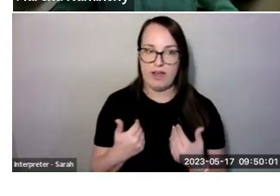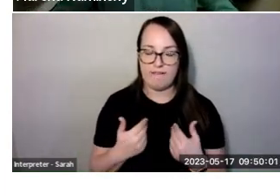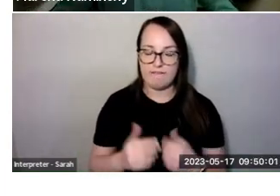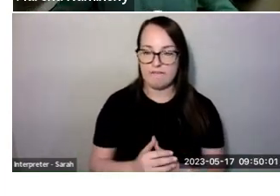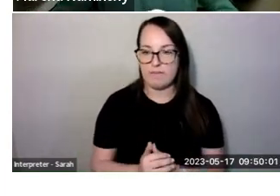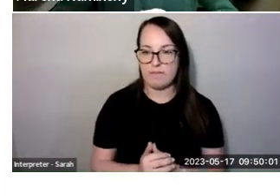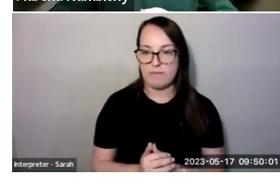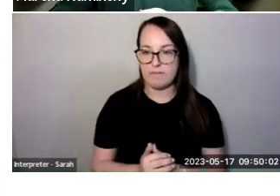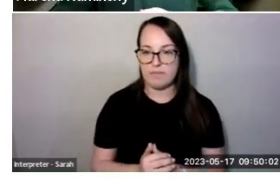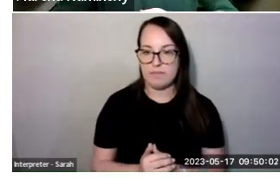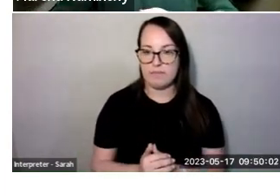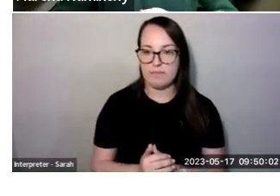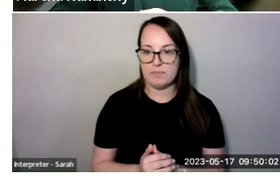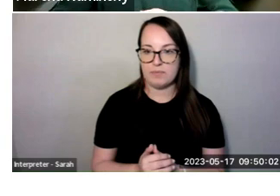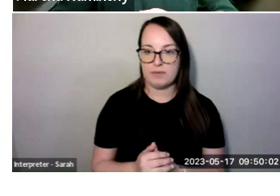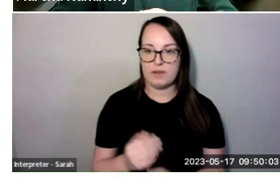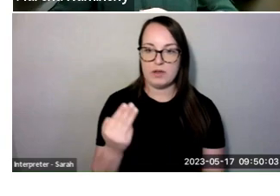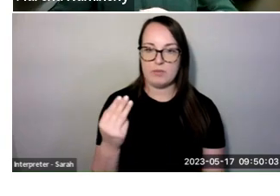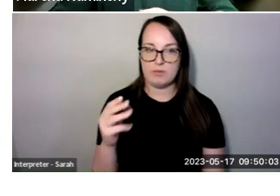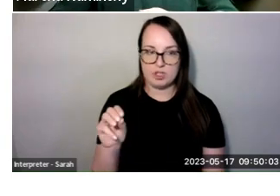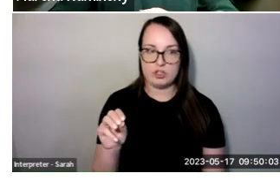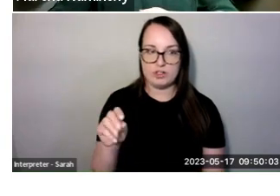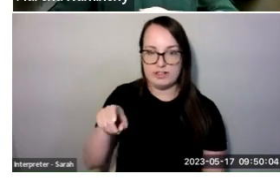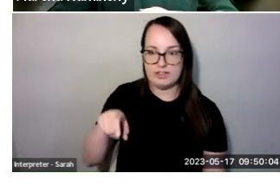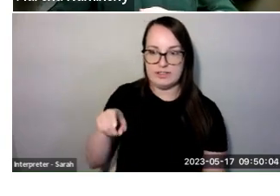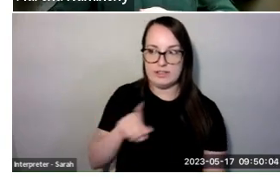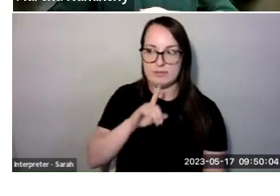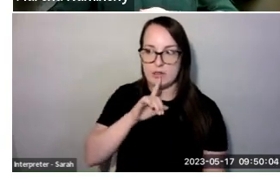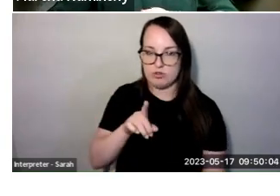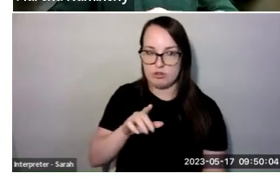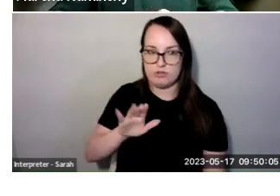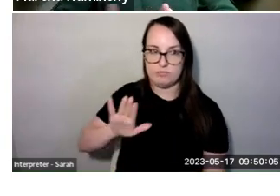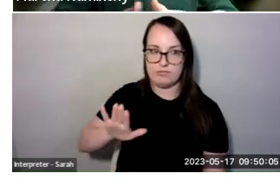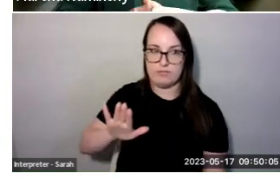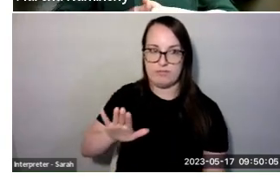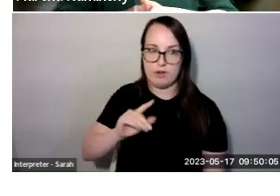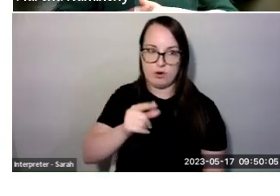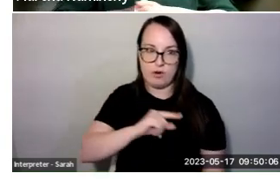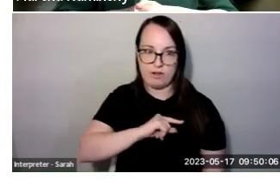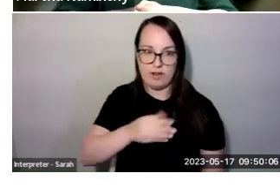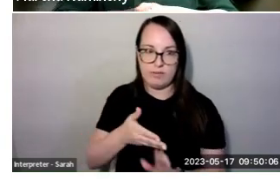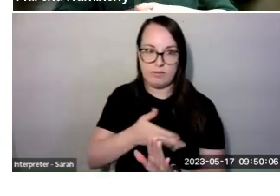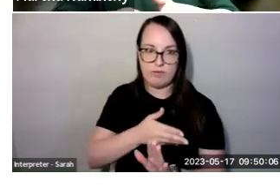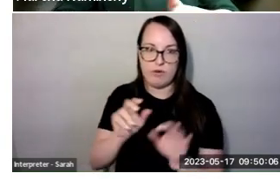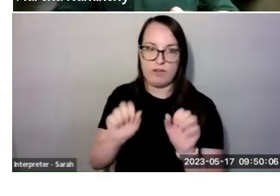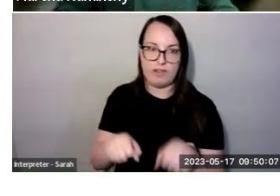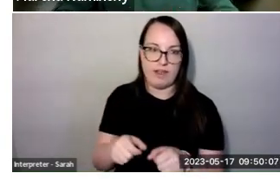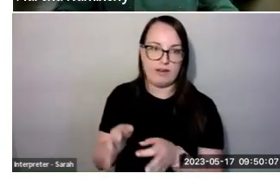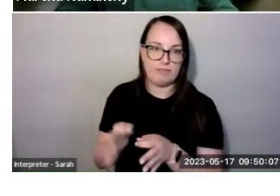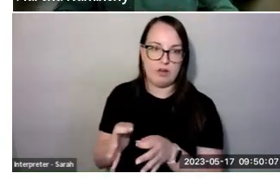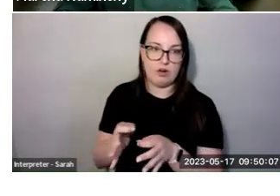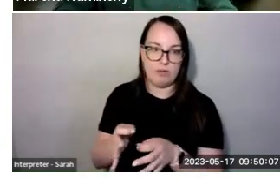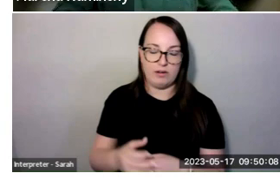As long as they have a certification and license, Missouri has deemed them